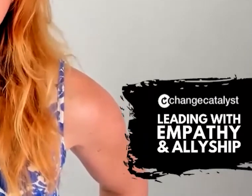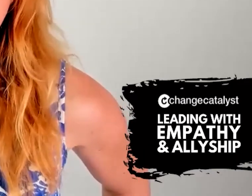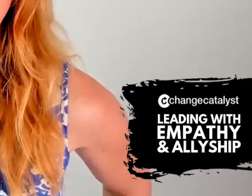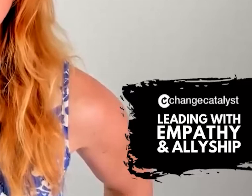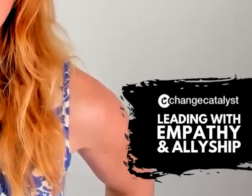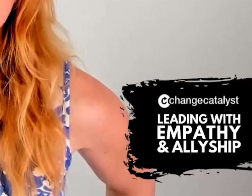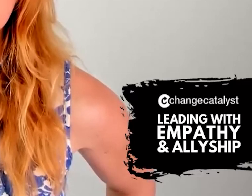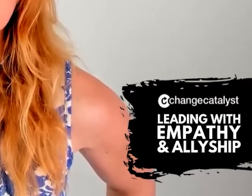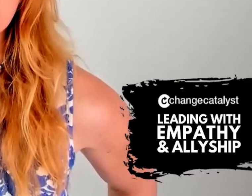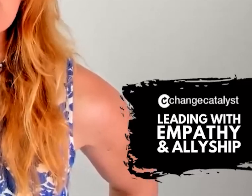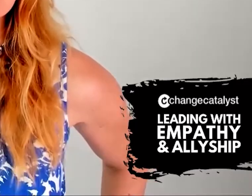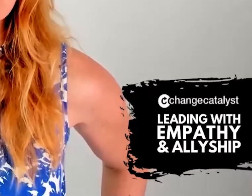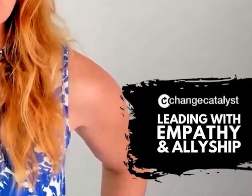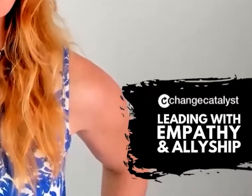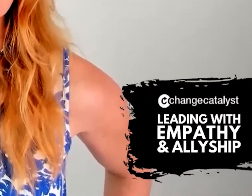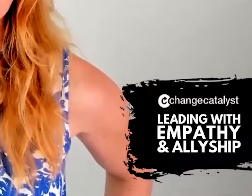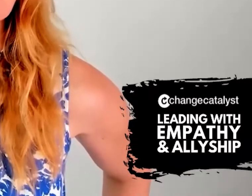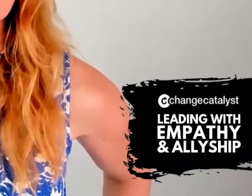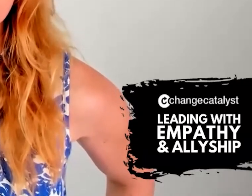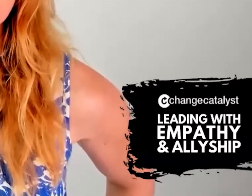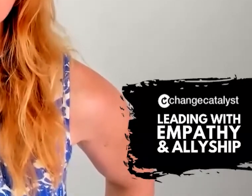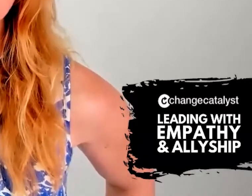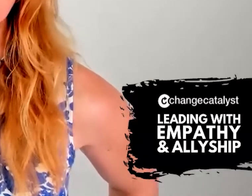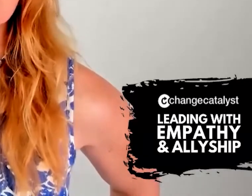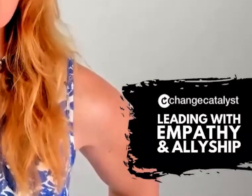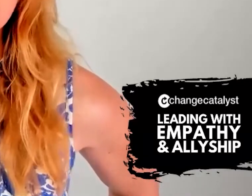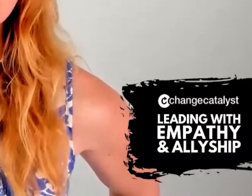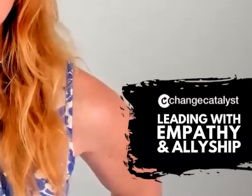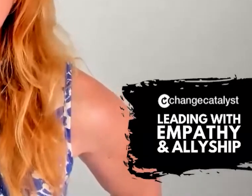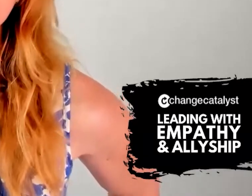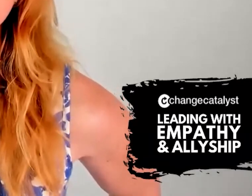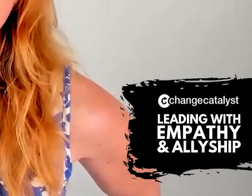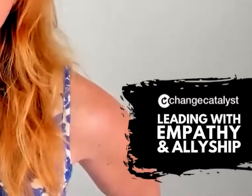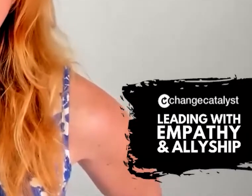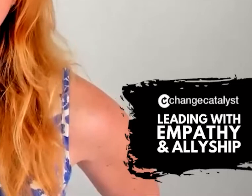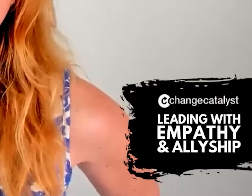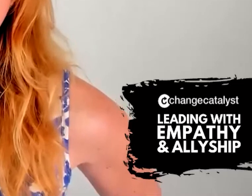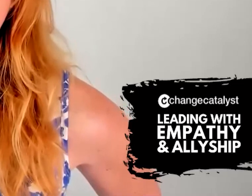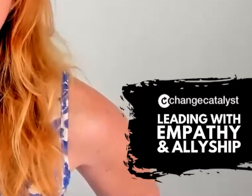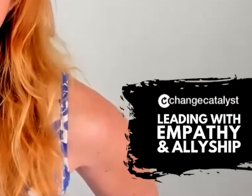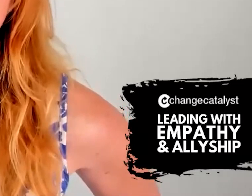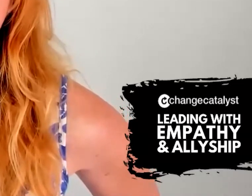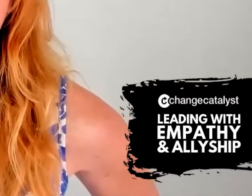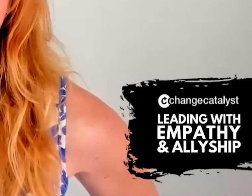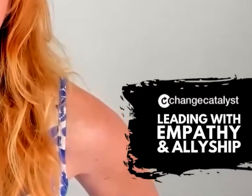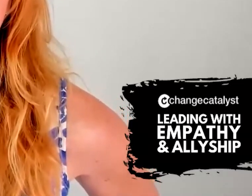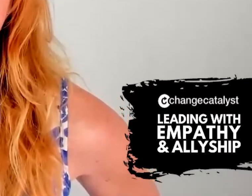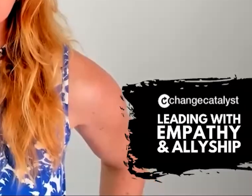build empathy for one another, and to take action to be more inclusive, and to lead the change in our workplaces and communities.